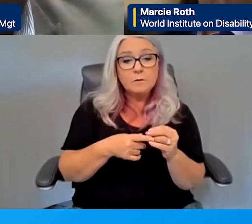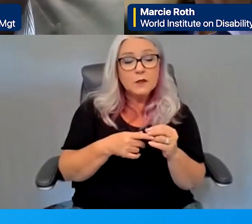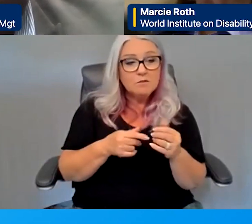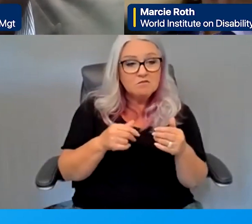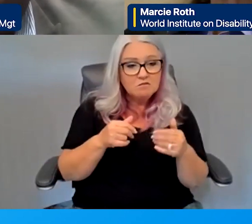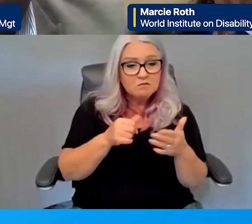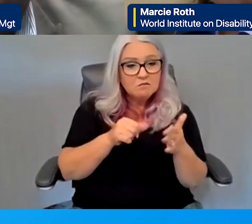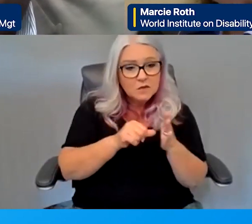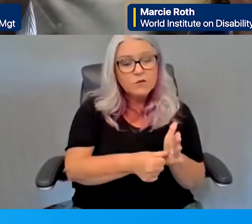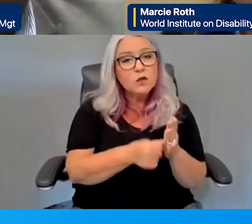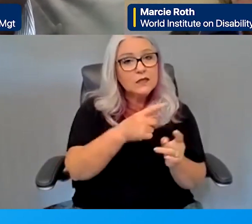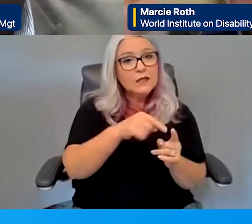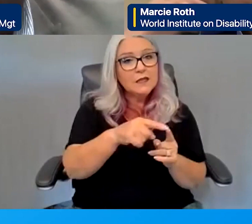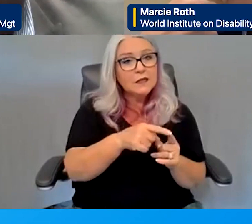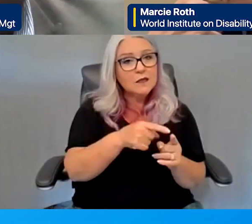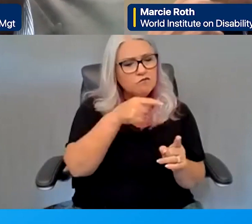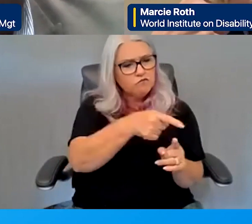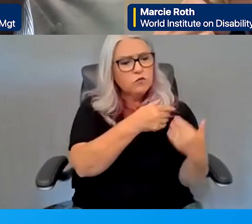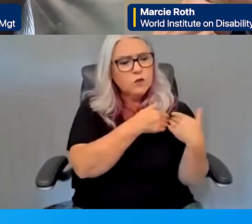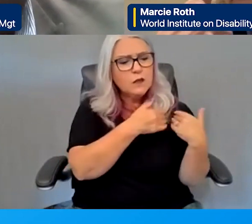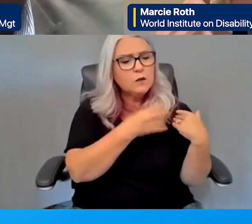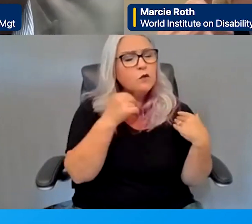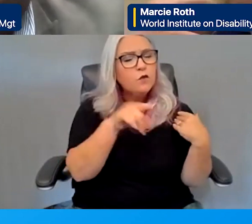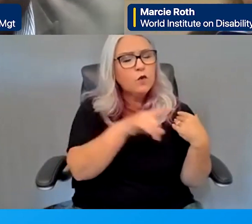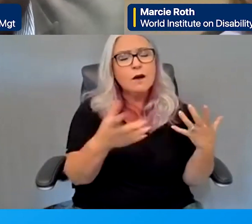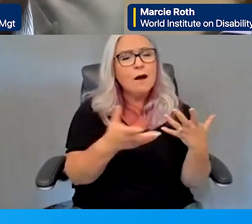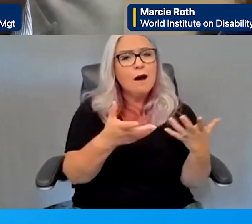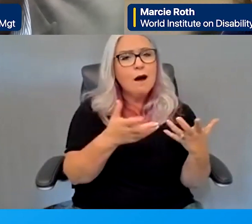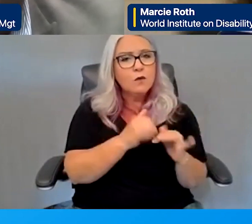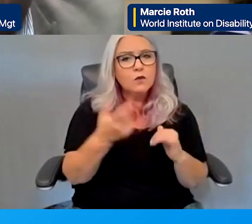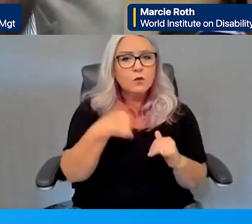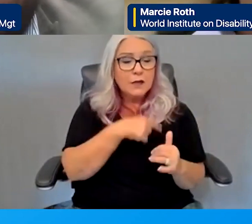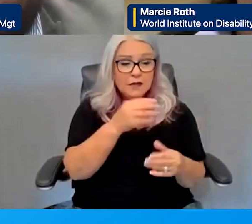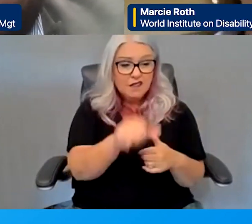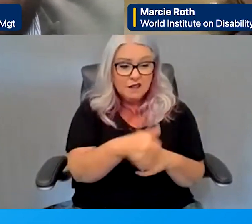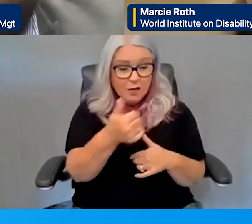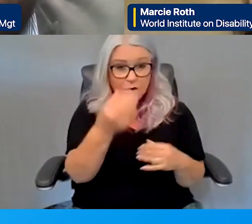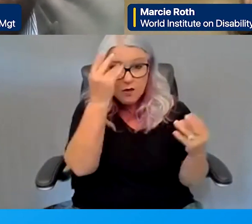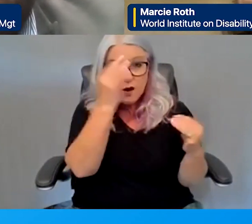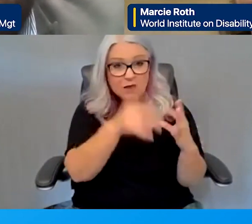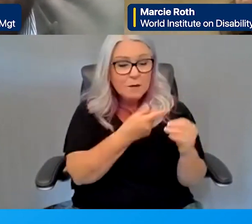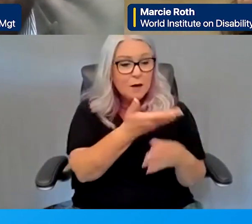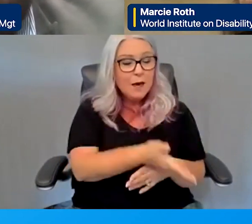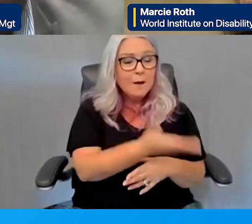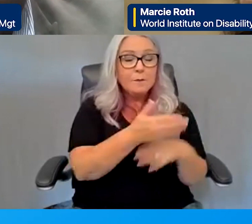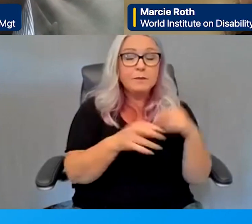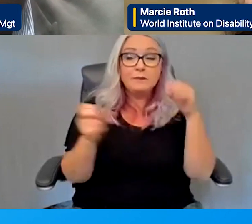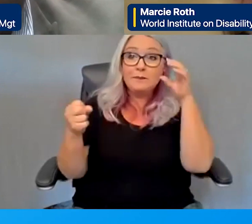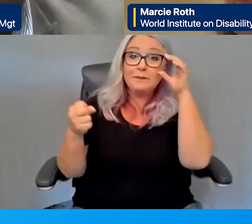What agencies would be responsible for doing that? Any additional thoughts there? Yeah. So